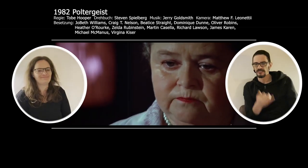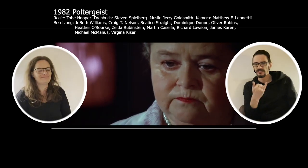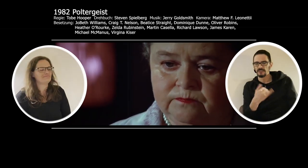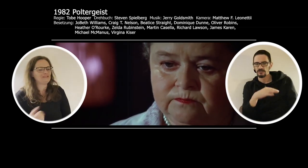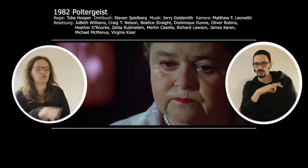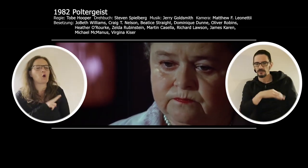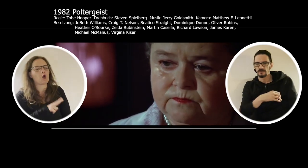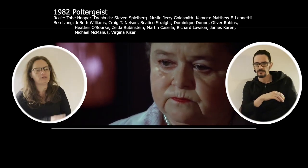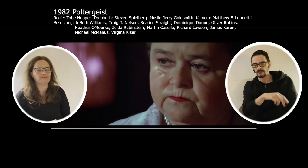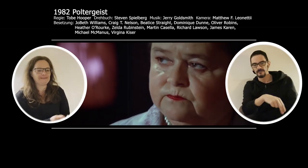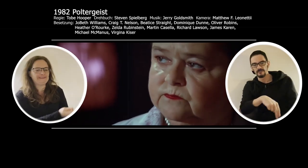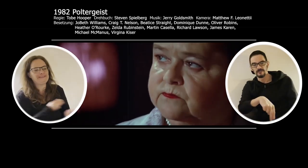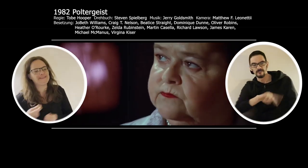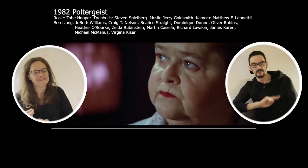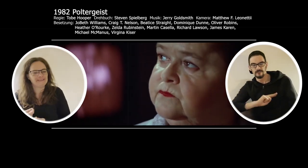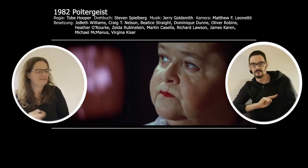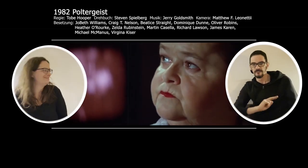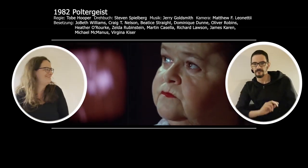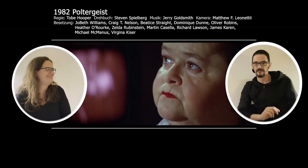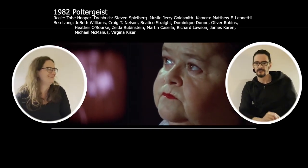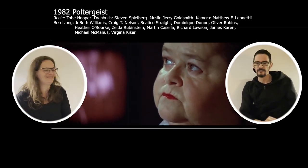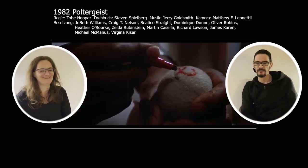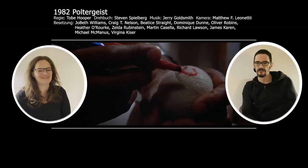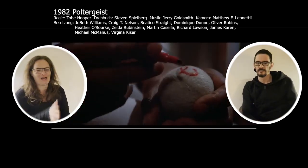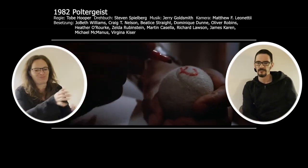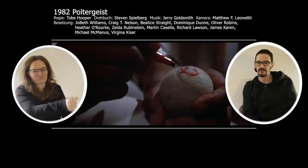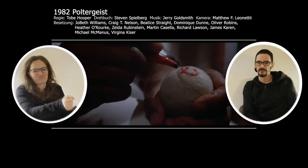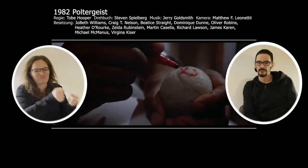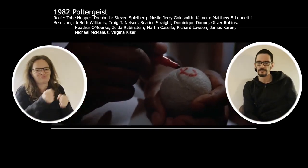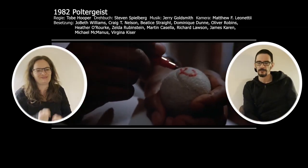Now we're getting the daughter back! Back with her, but hurry.